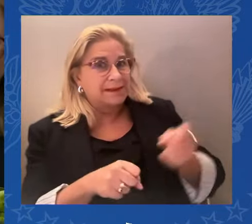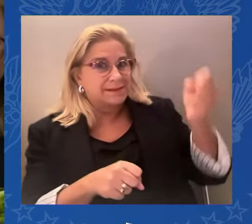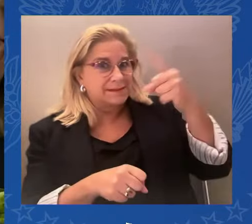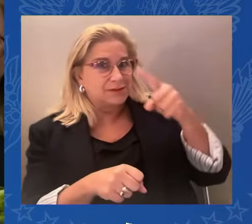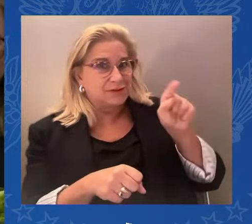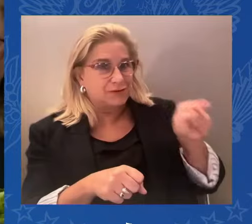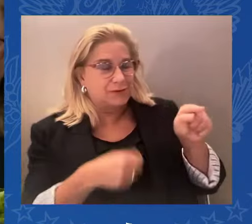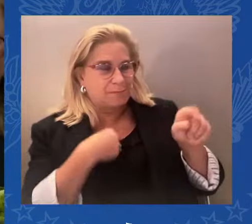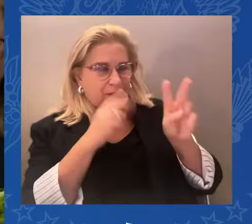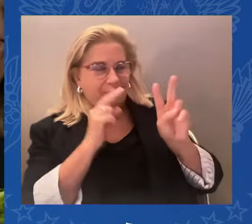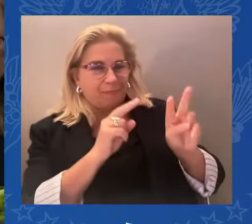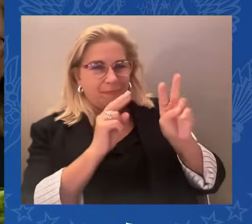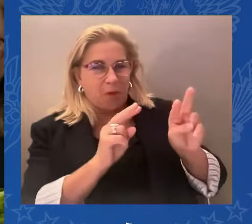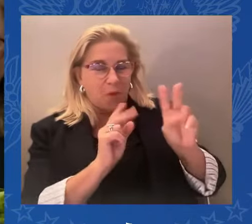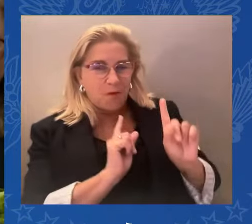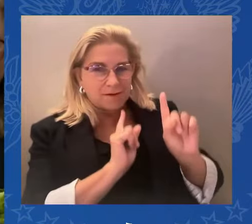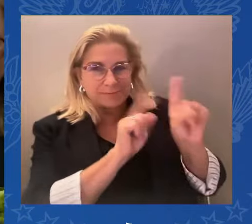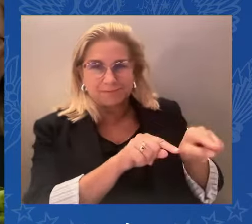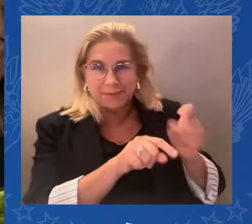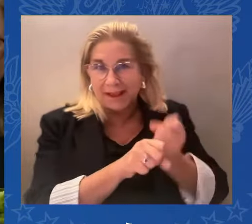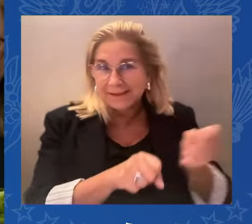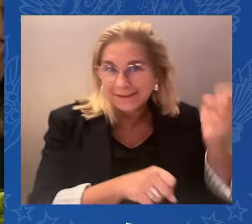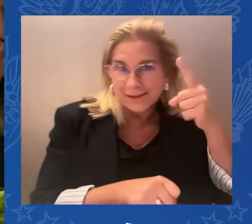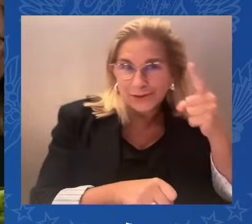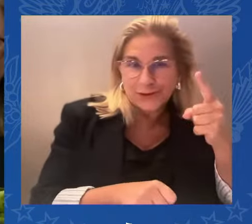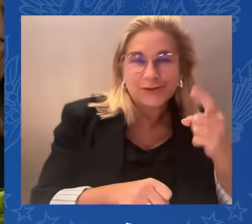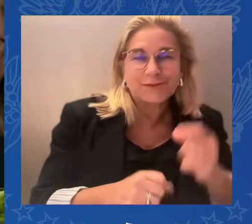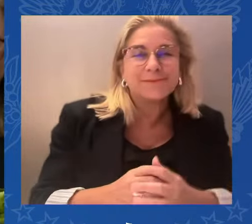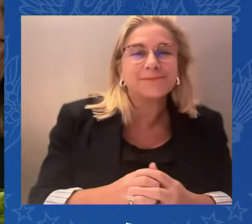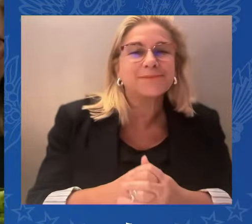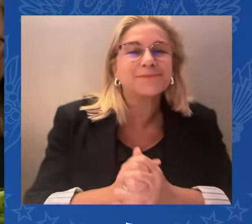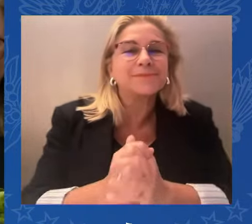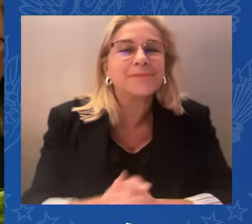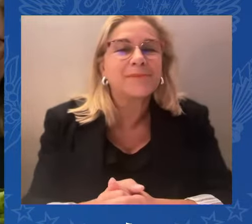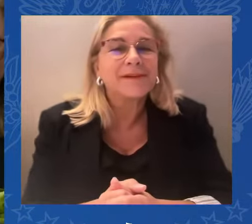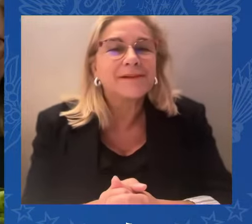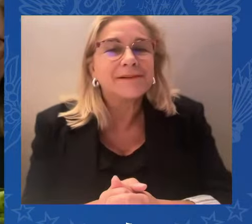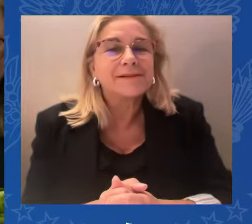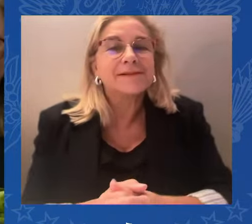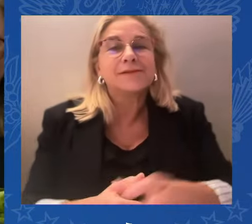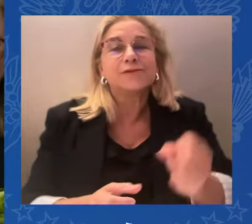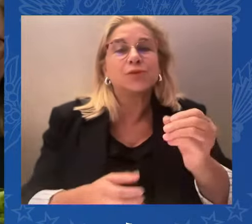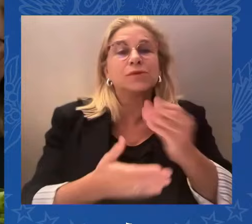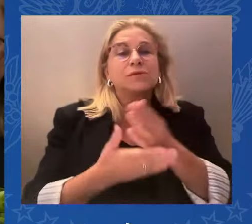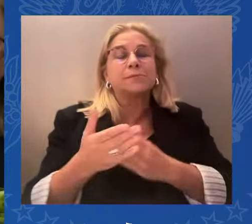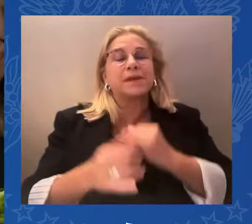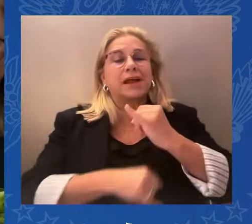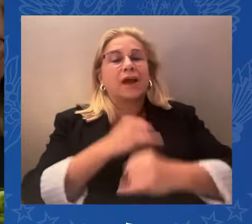Unlike some international forums, the -- the Quad is not -- it doesn't have a long history.